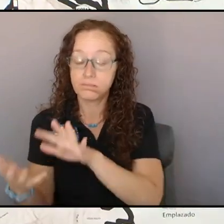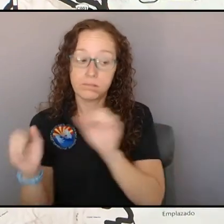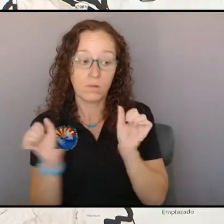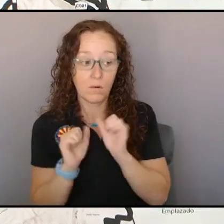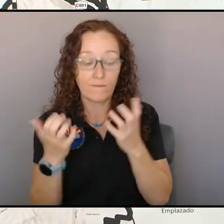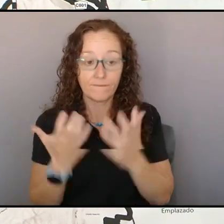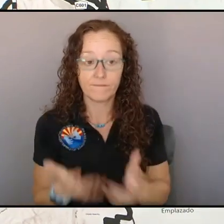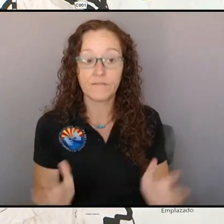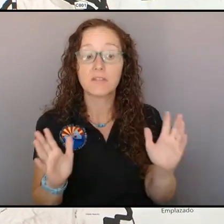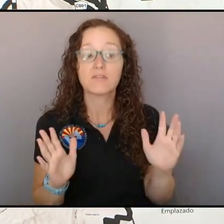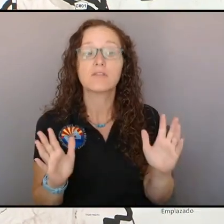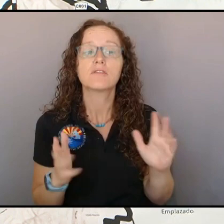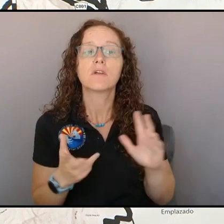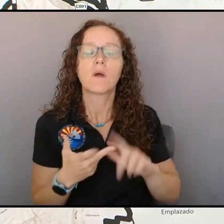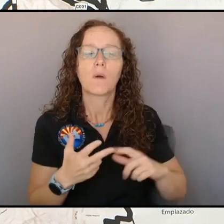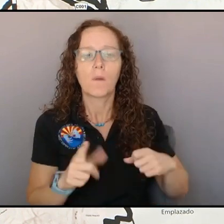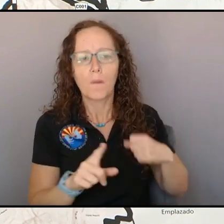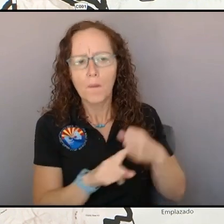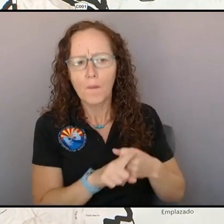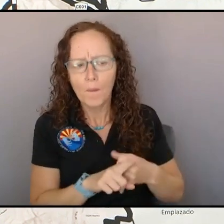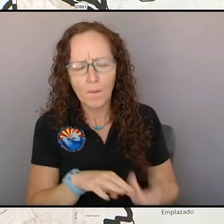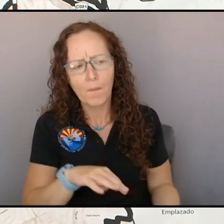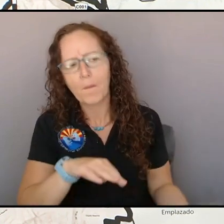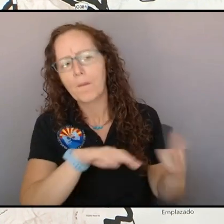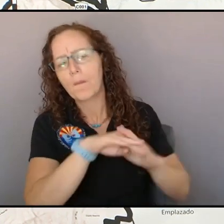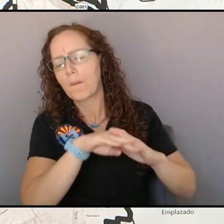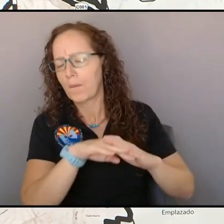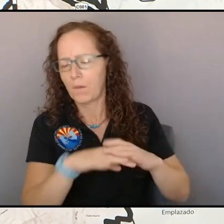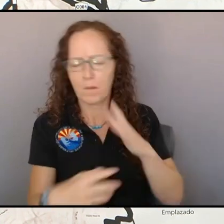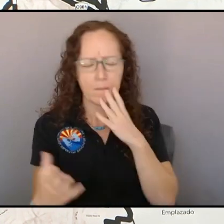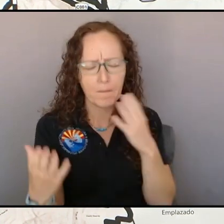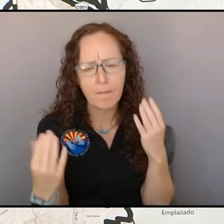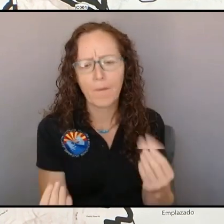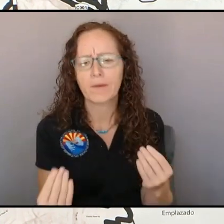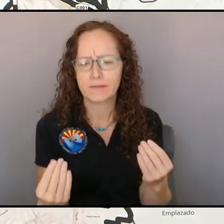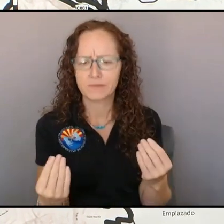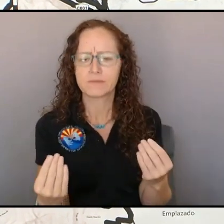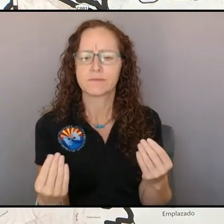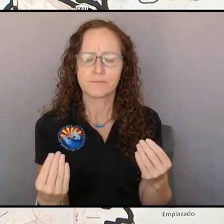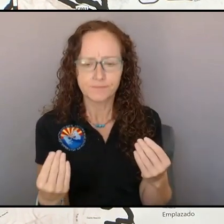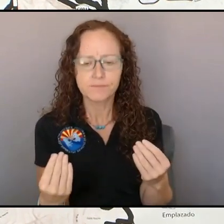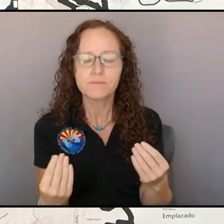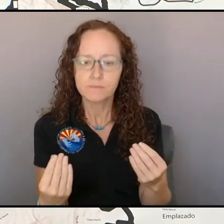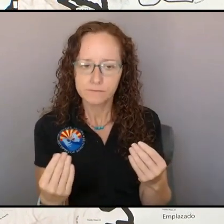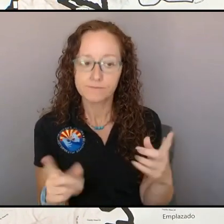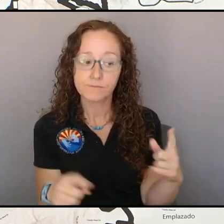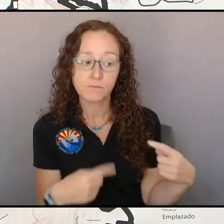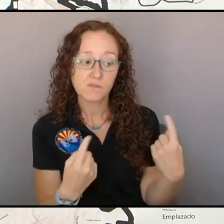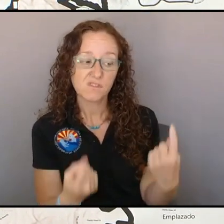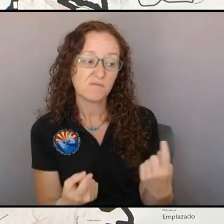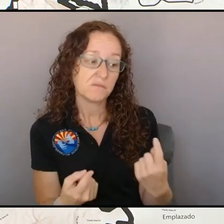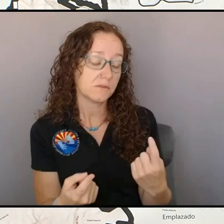moisture. So, we've seen kind of on average a 20 to 30% sort